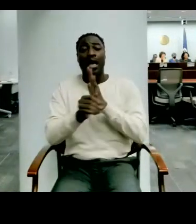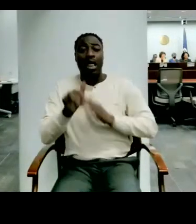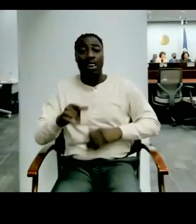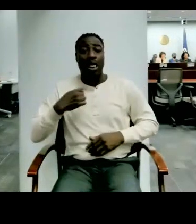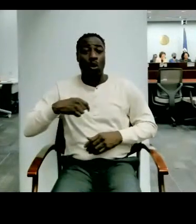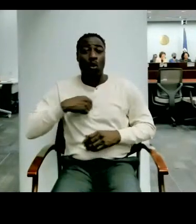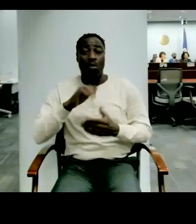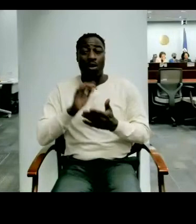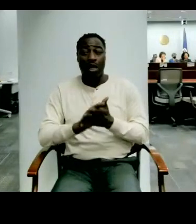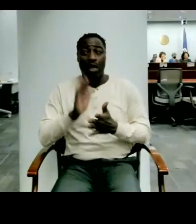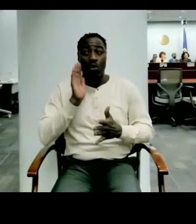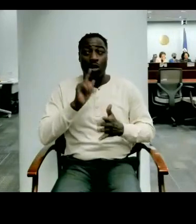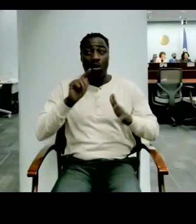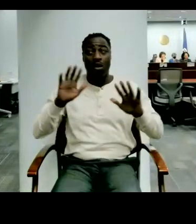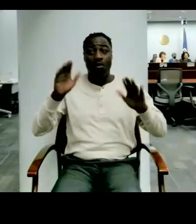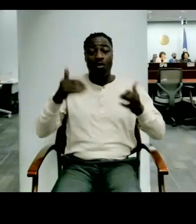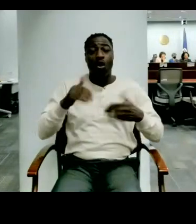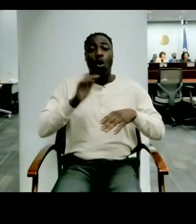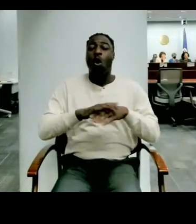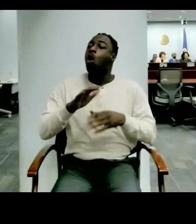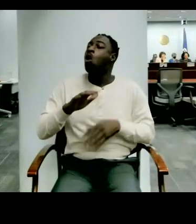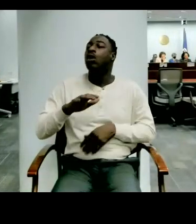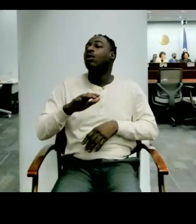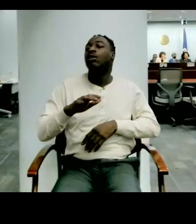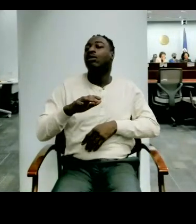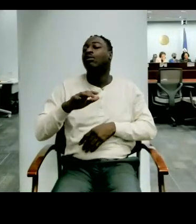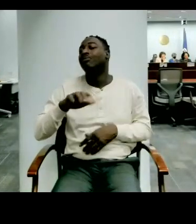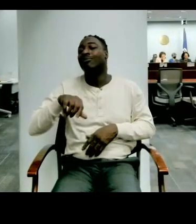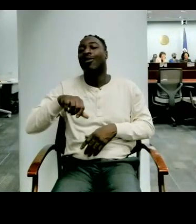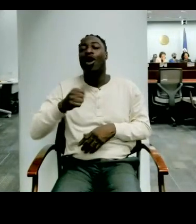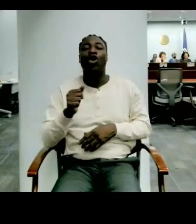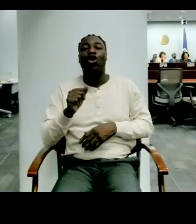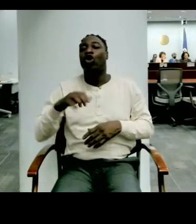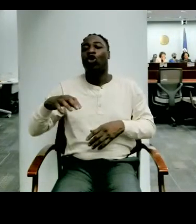believe would be auto focus on alternative credentials, particularly with respect to